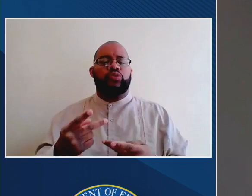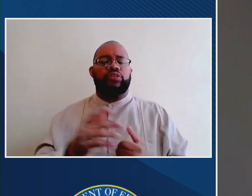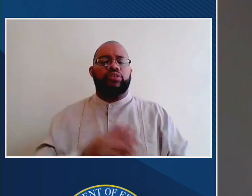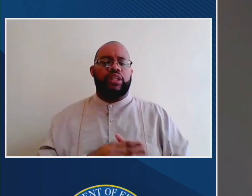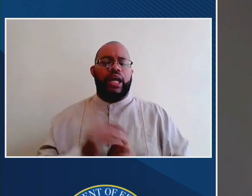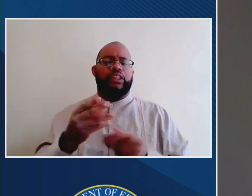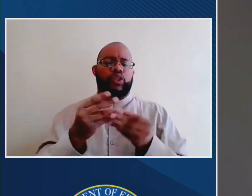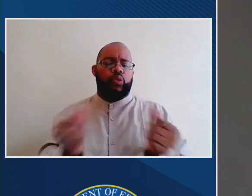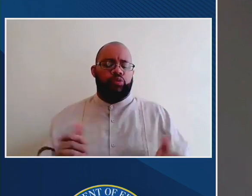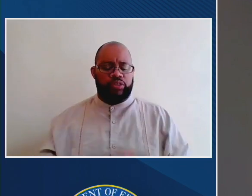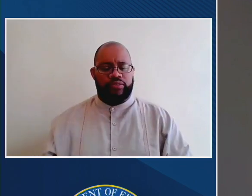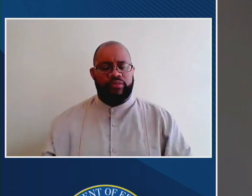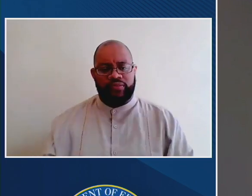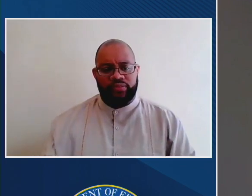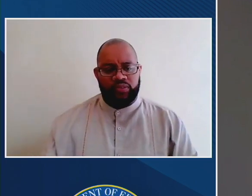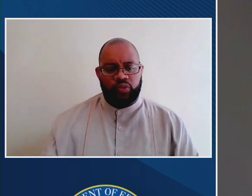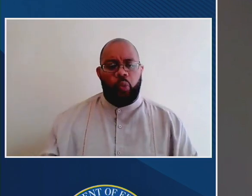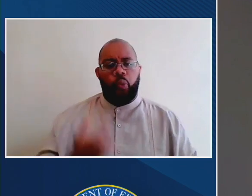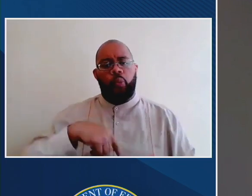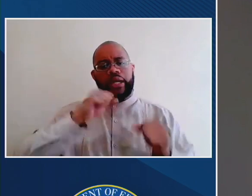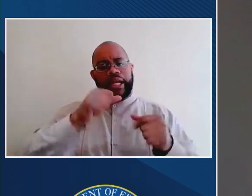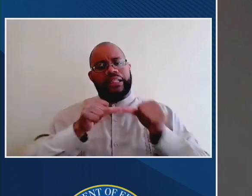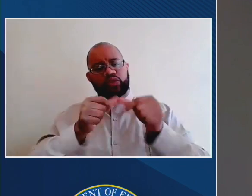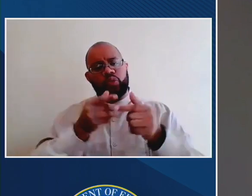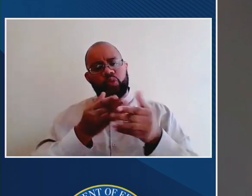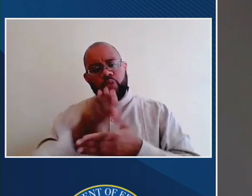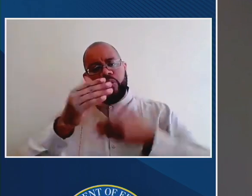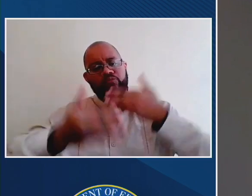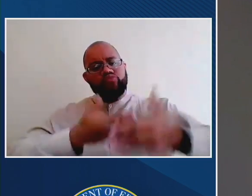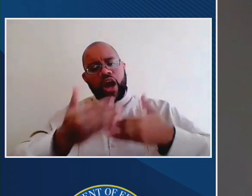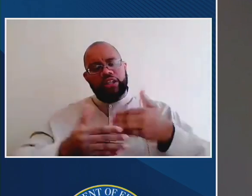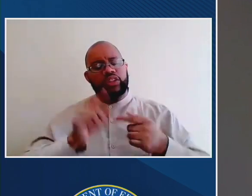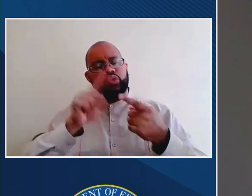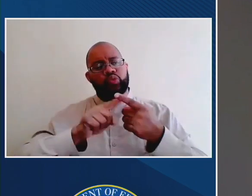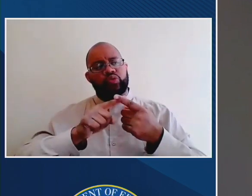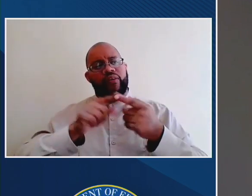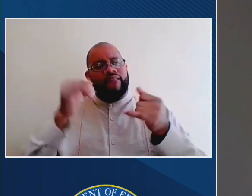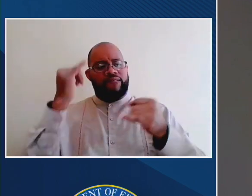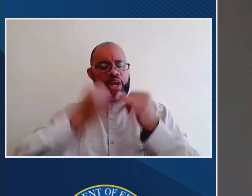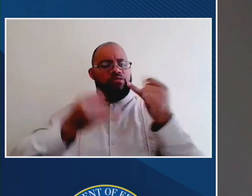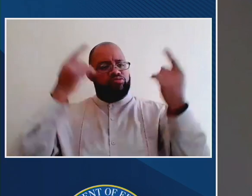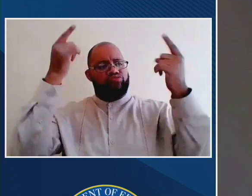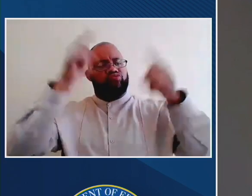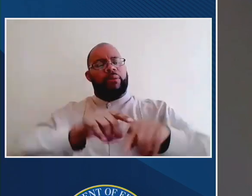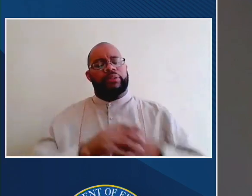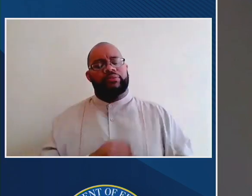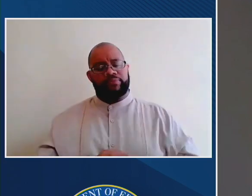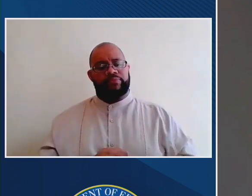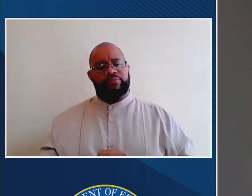so that we continue through the process towards consensus. Temperature checks will also be done